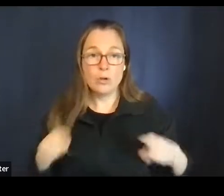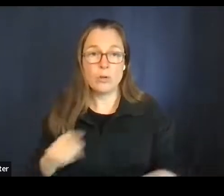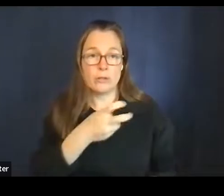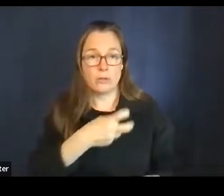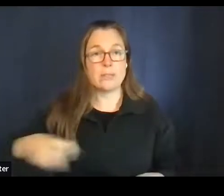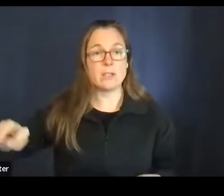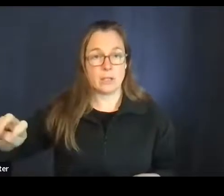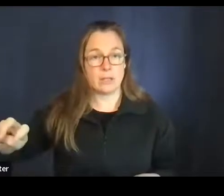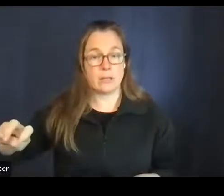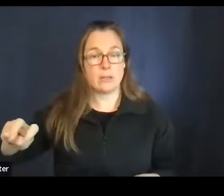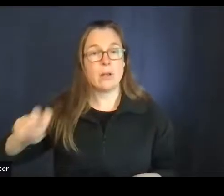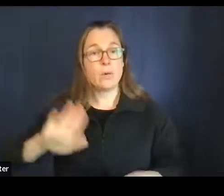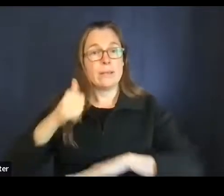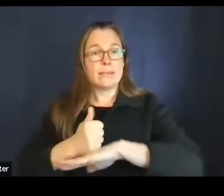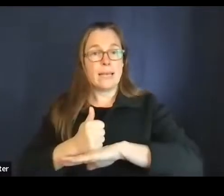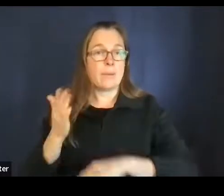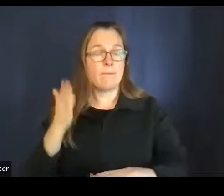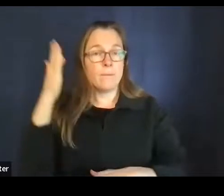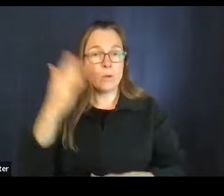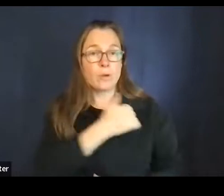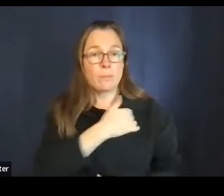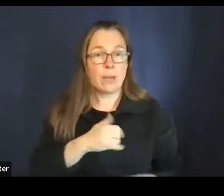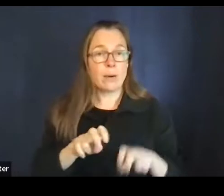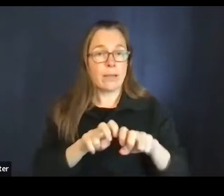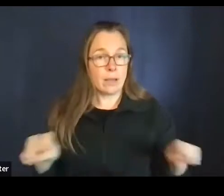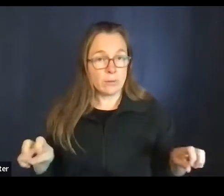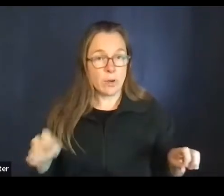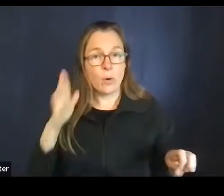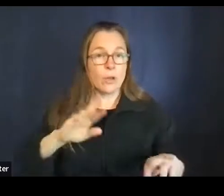and setting up the future council and Mayor for success when they take office.